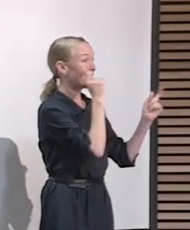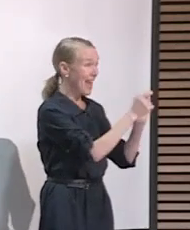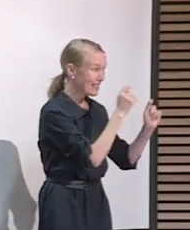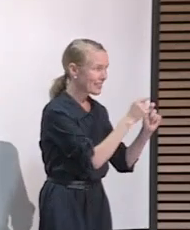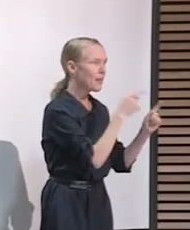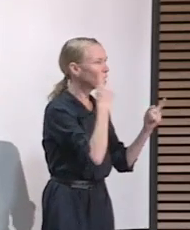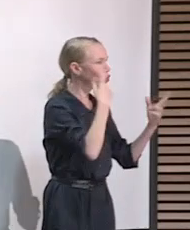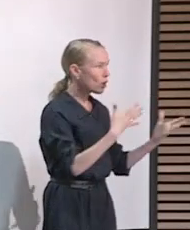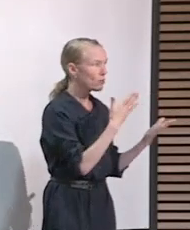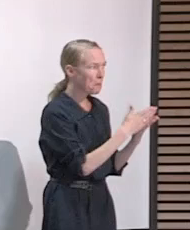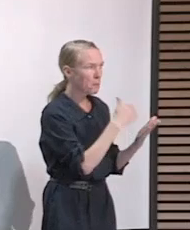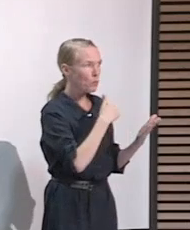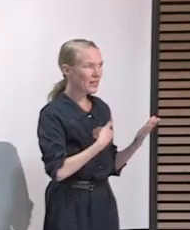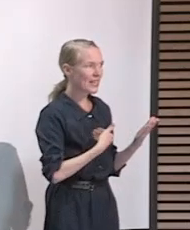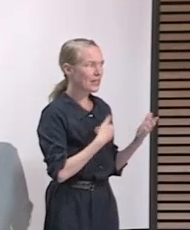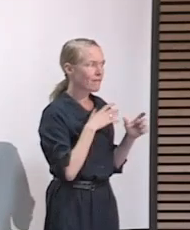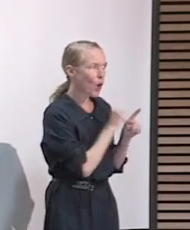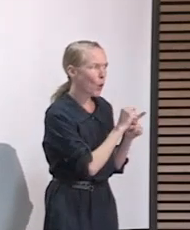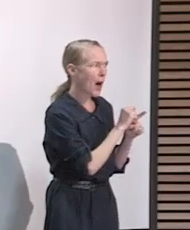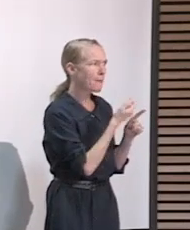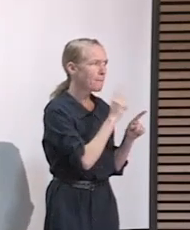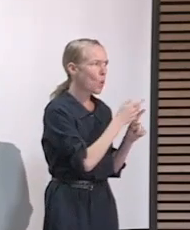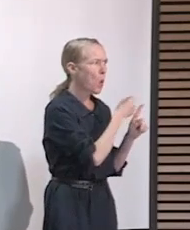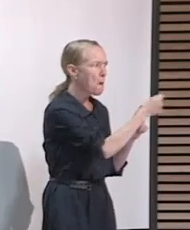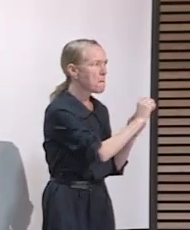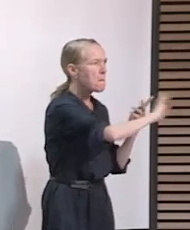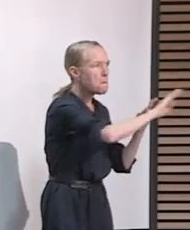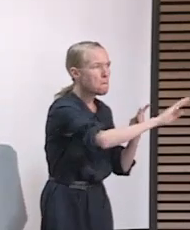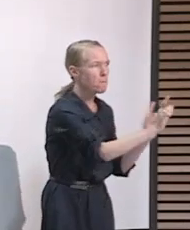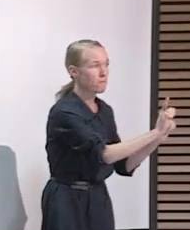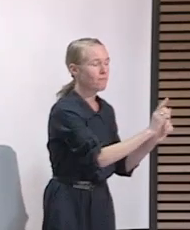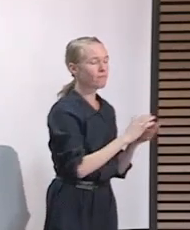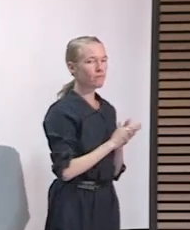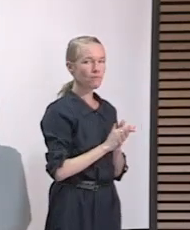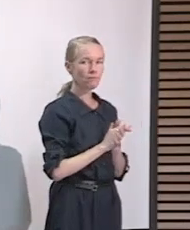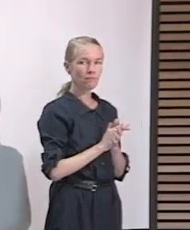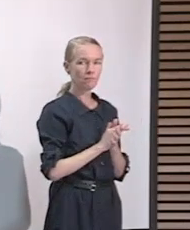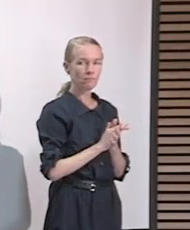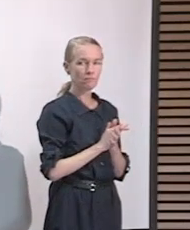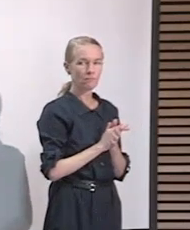contacted they're isolated, we get the testing, we get the testing done and that